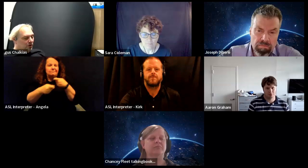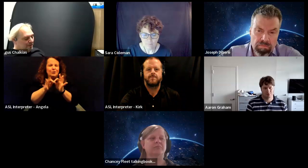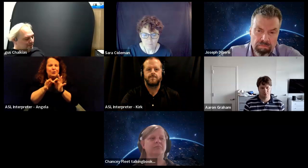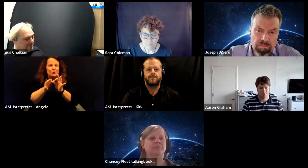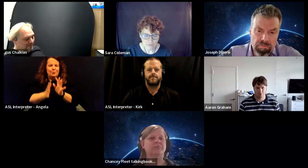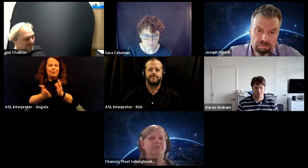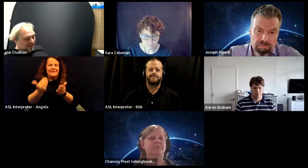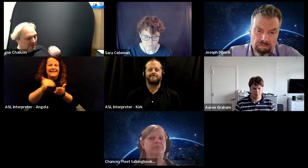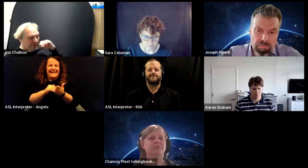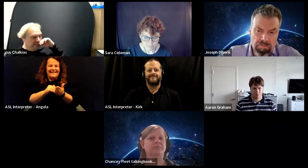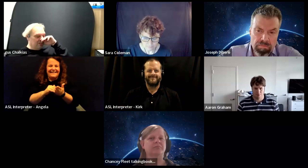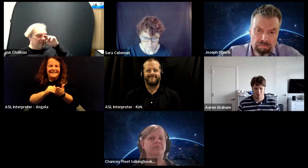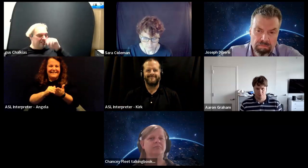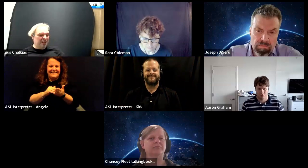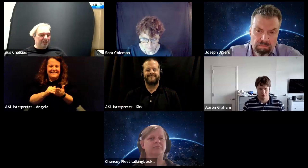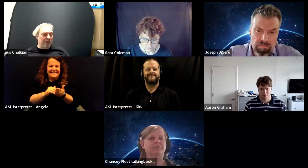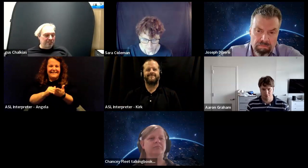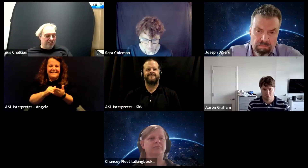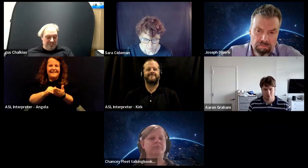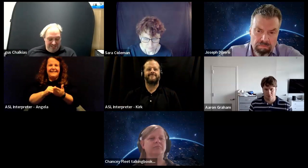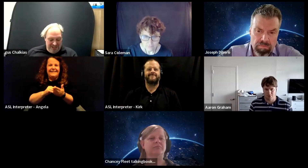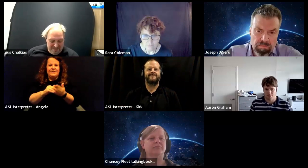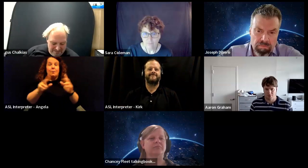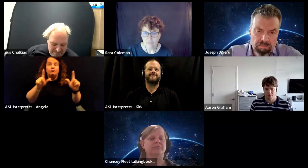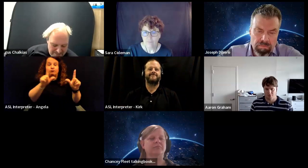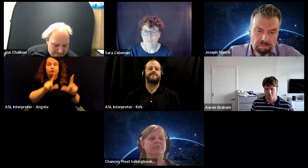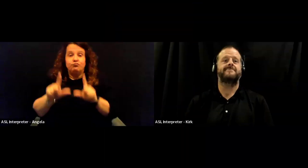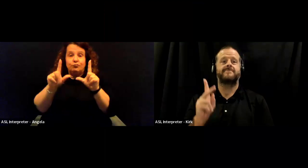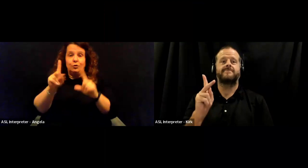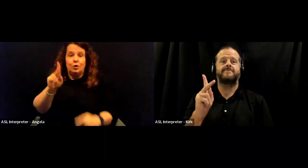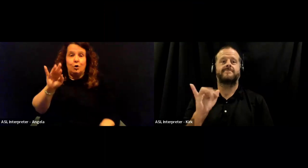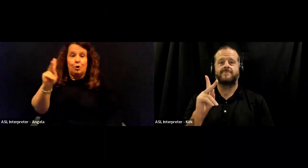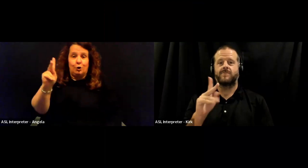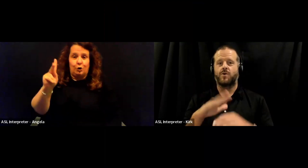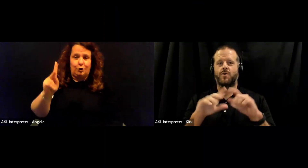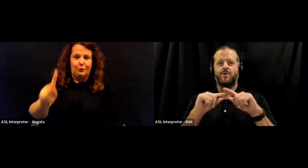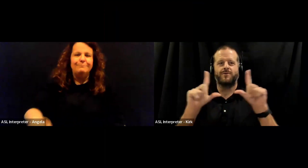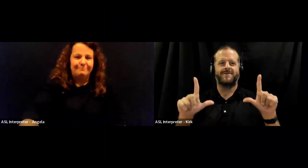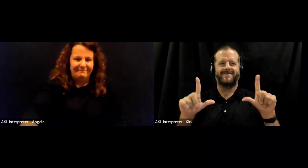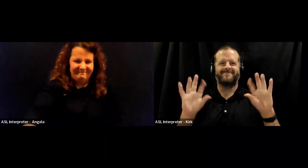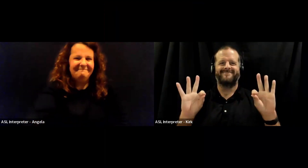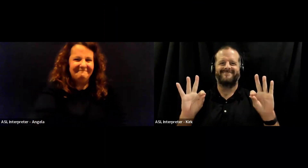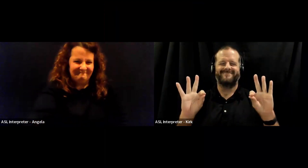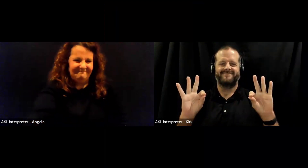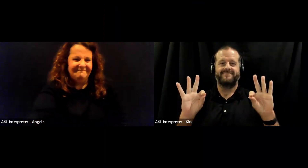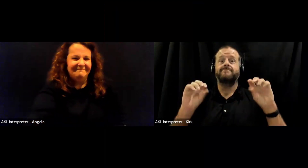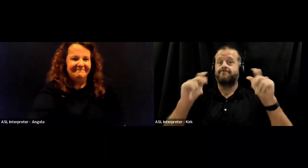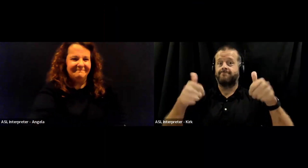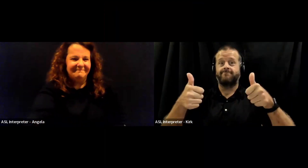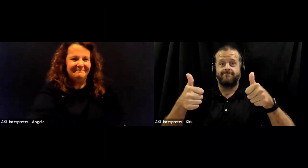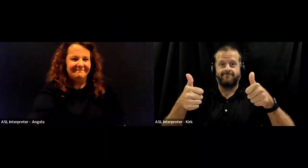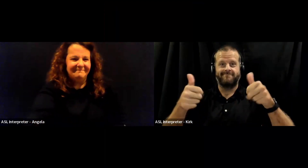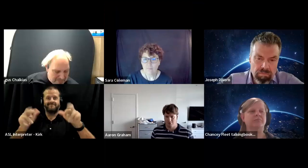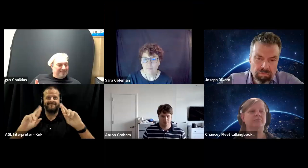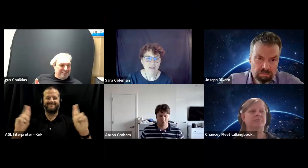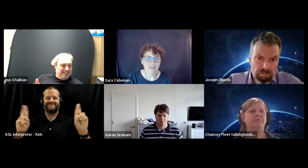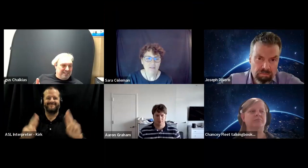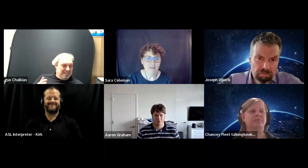Sure. And then we can start taking questions. Yeah. Hold on one second. Of course. Okay. Kirk is up. Hey, Gus.